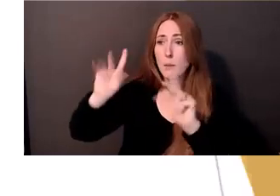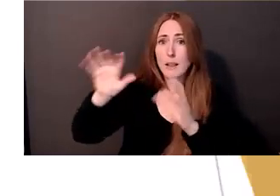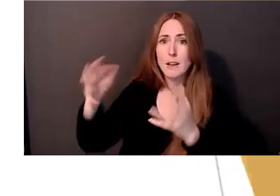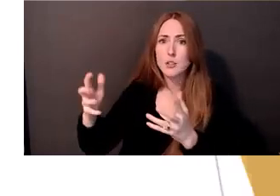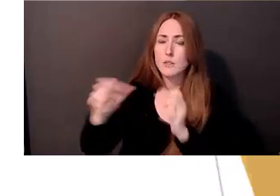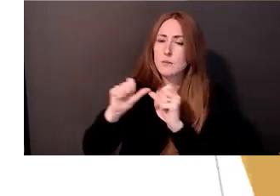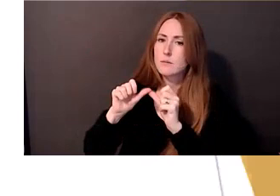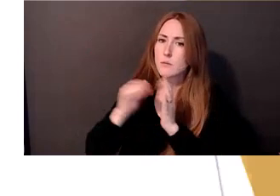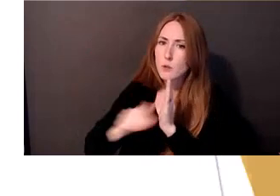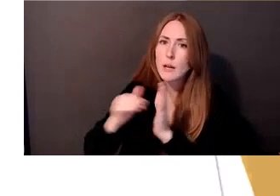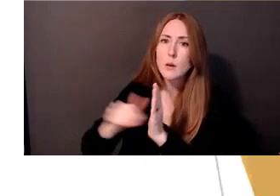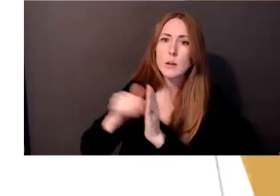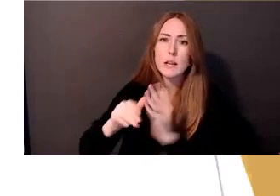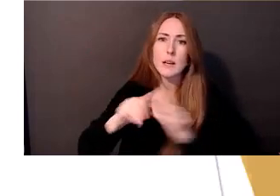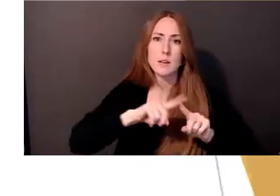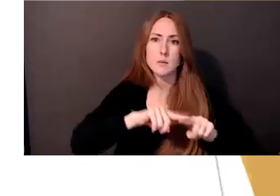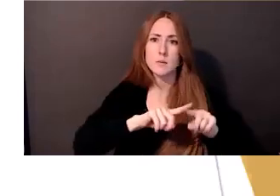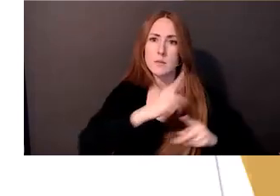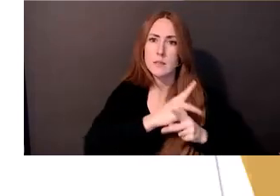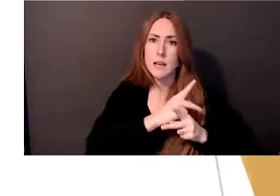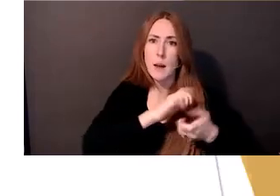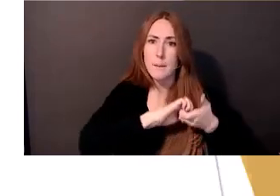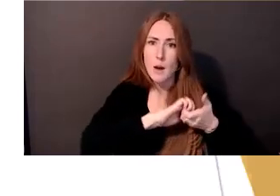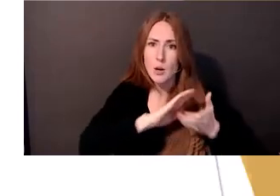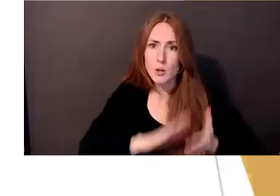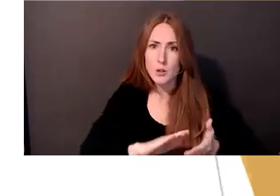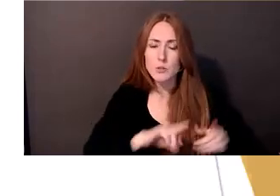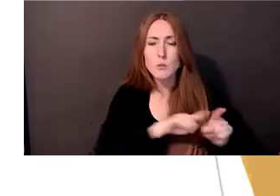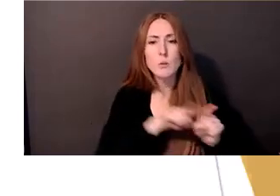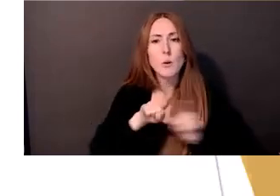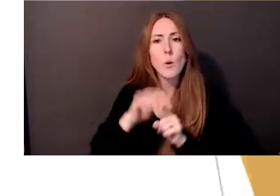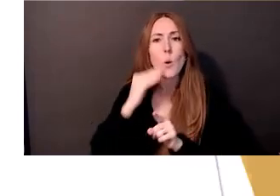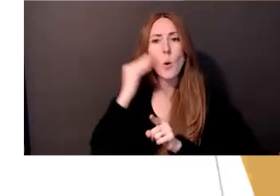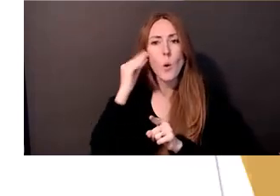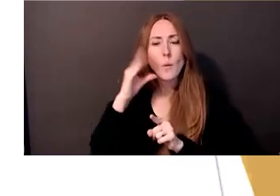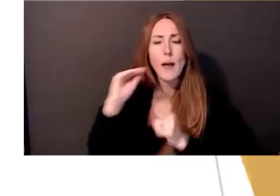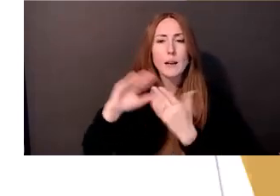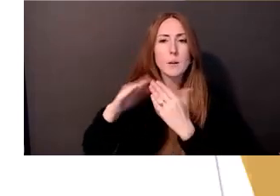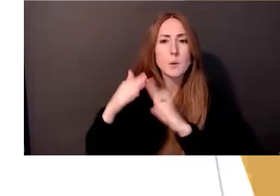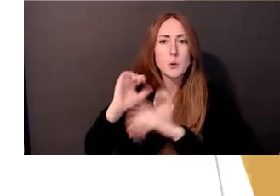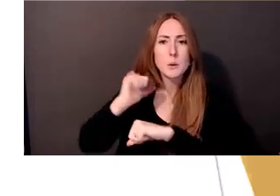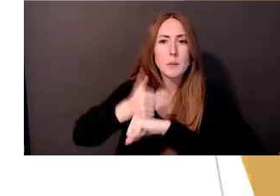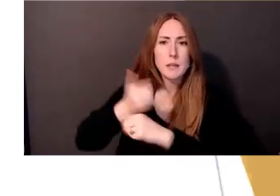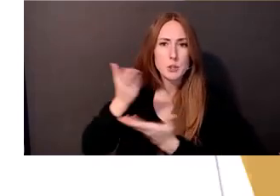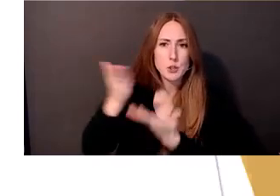well as home and community-based services for support and aging in place.